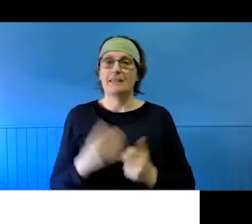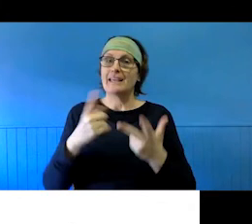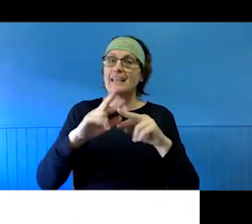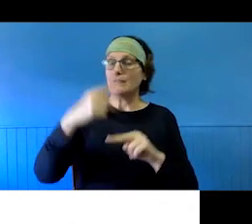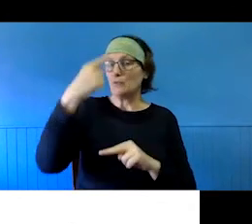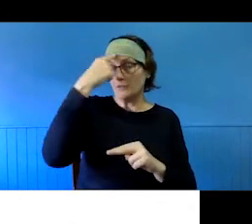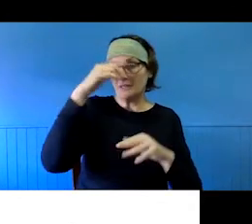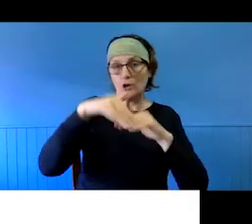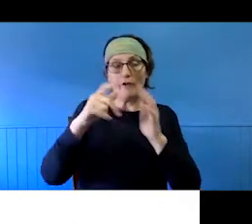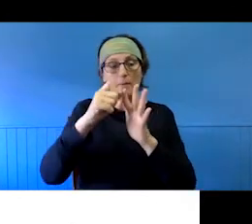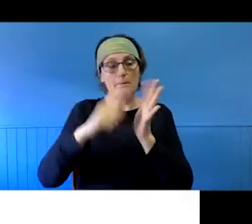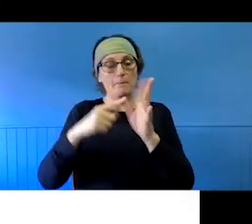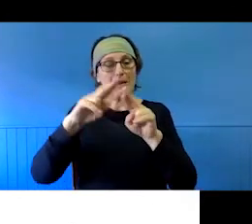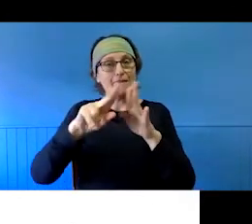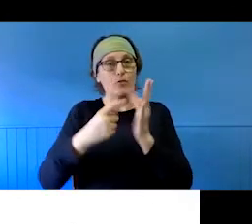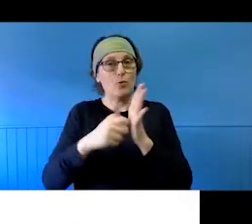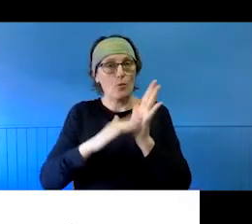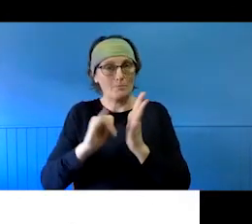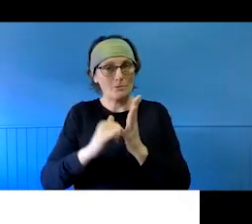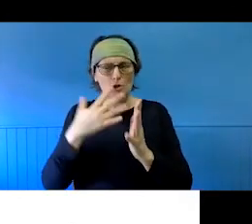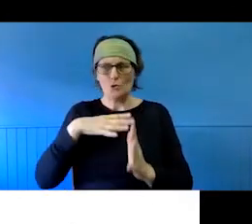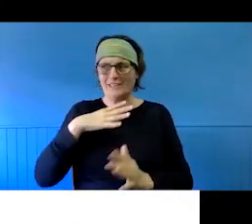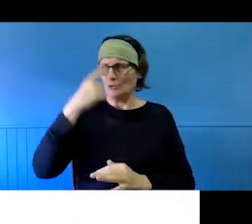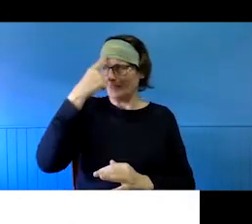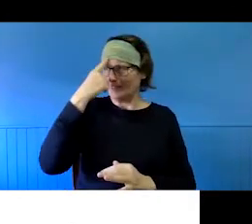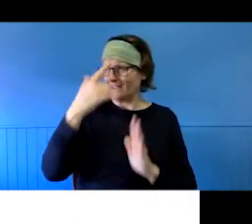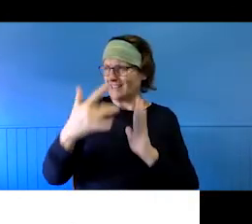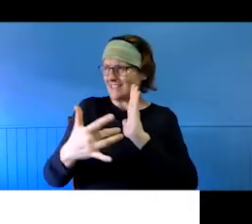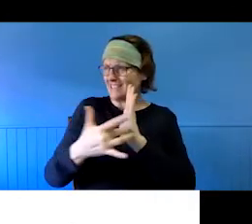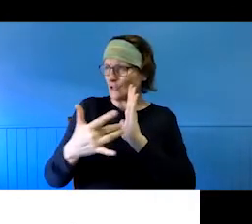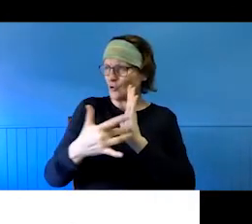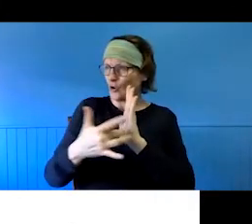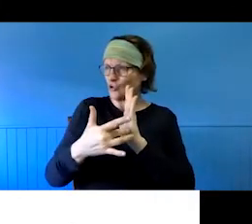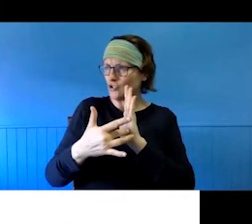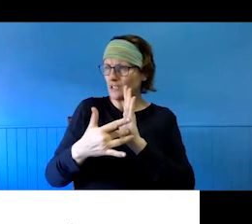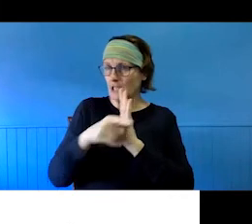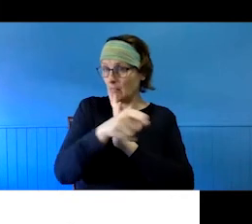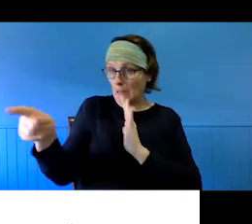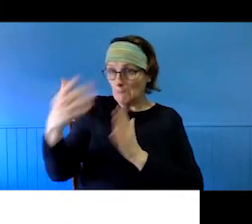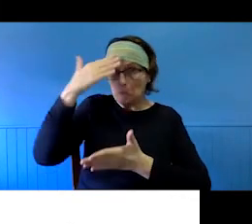teaching, you need to look at what is the technology level of my users?